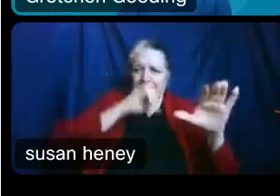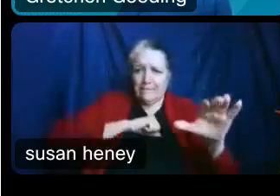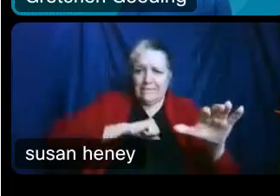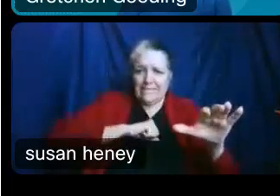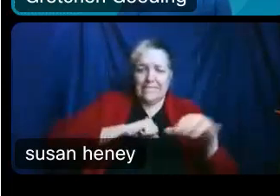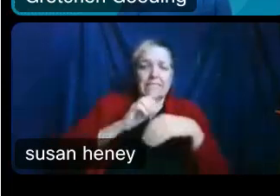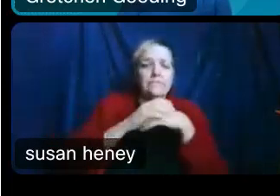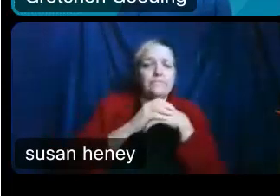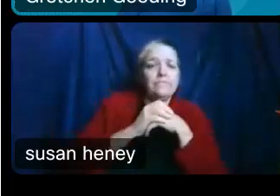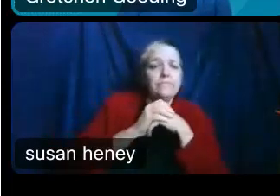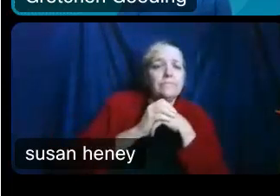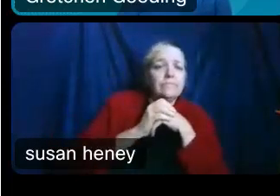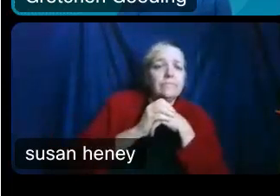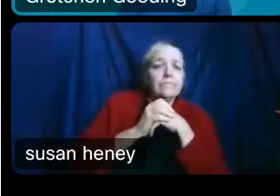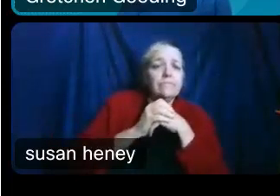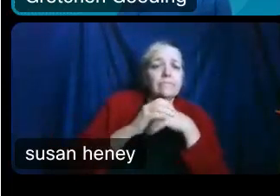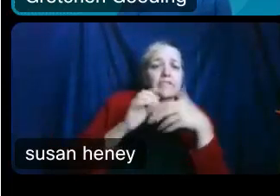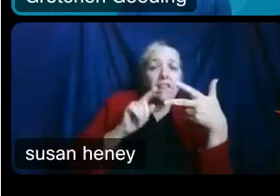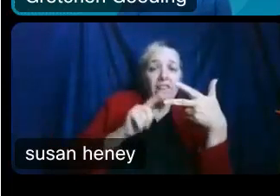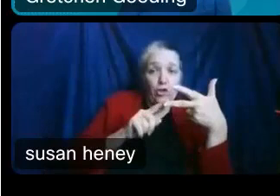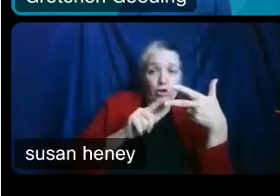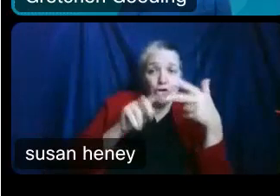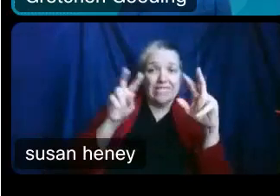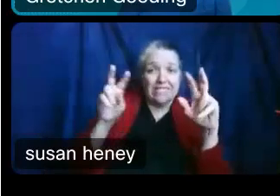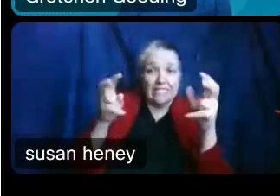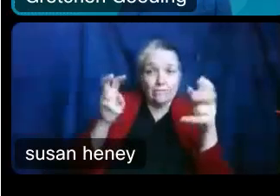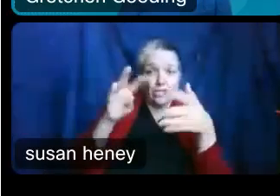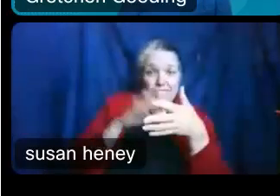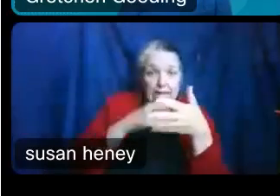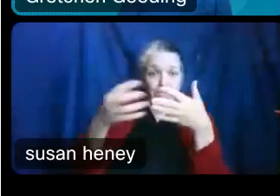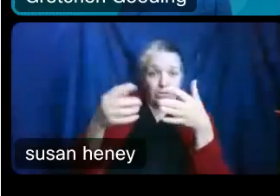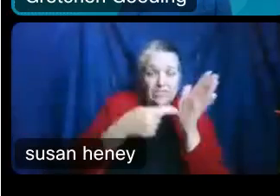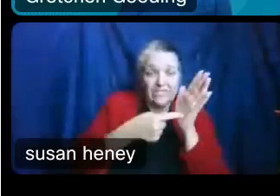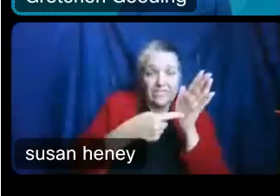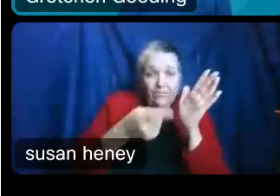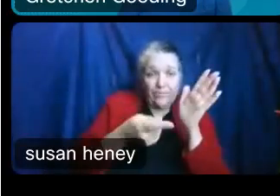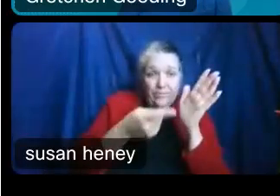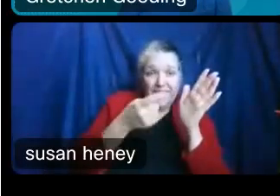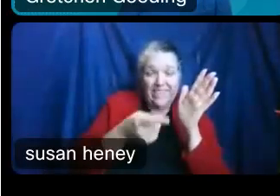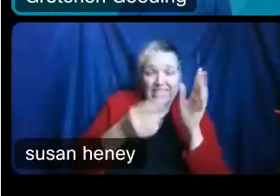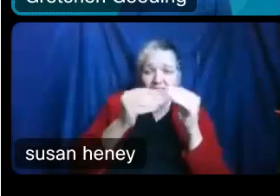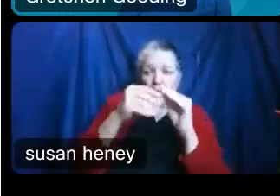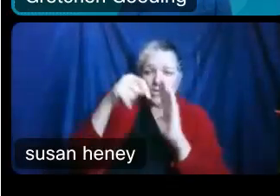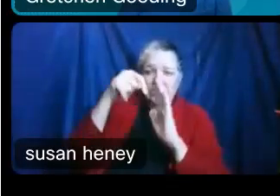but these tables include more detailed ACS data classified by topic. Therefore, subject